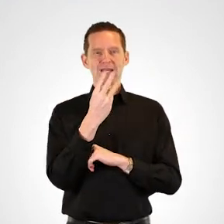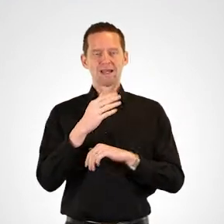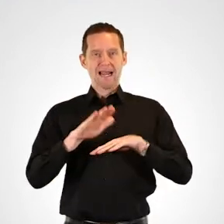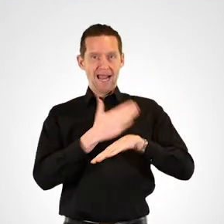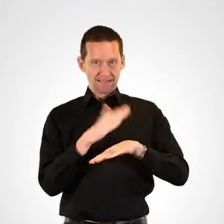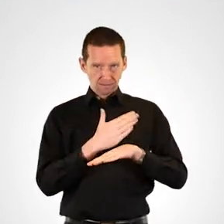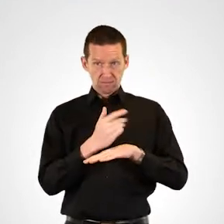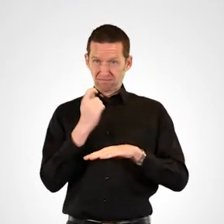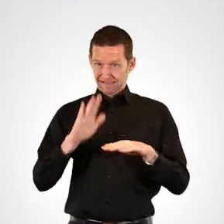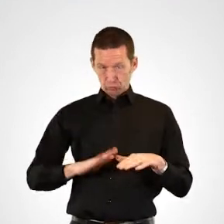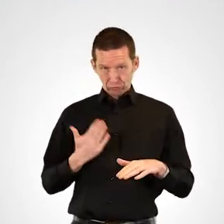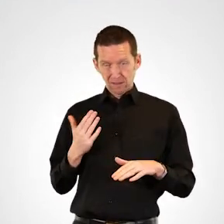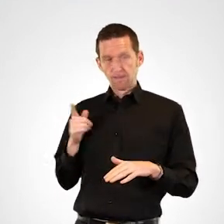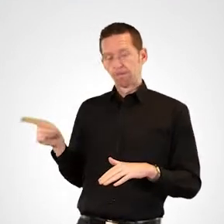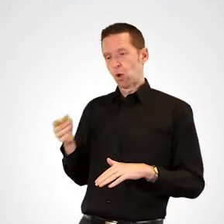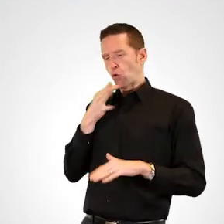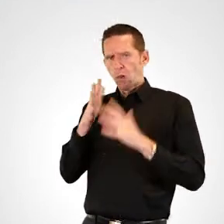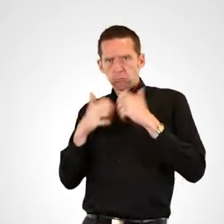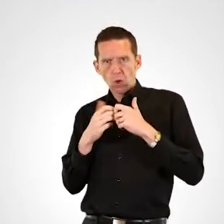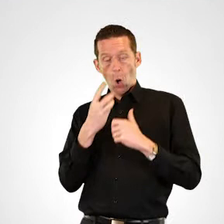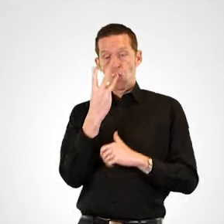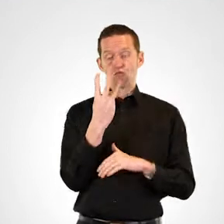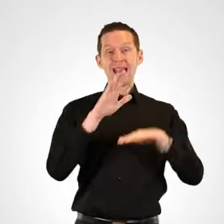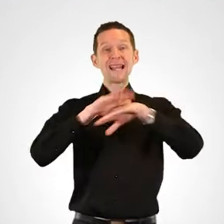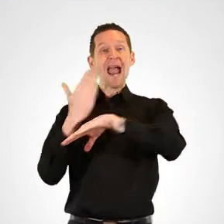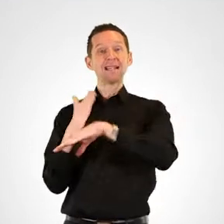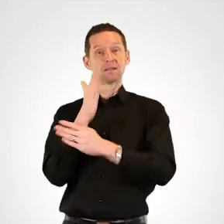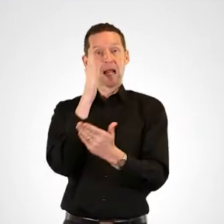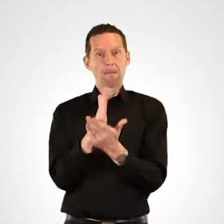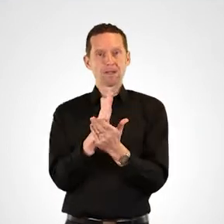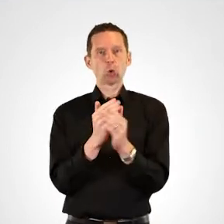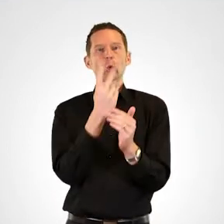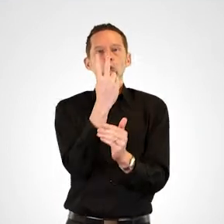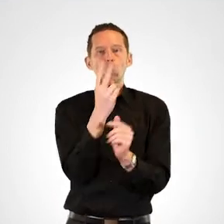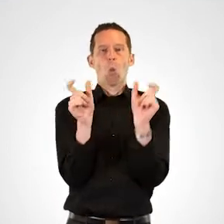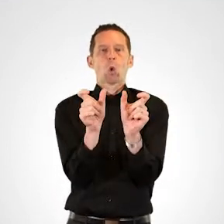where isn't it an interesting puzzle for a child to sort out that three cats is actually two words.